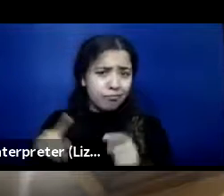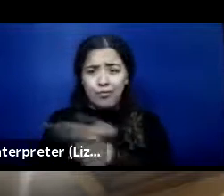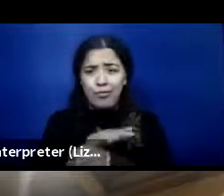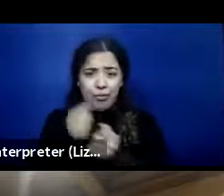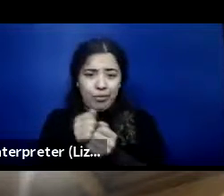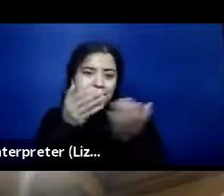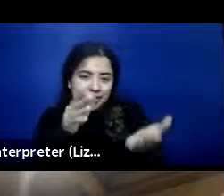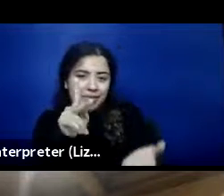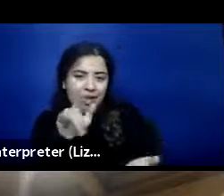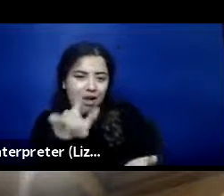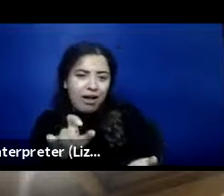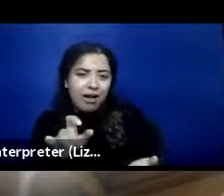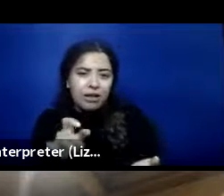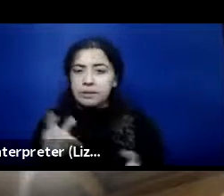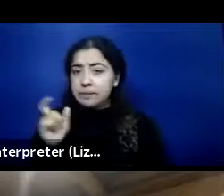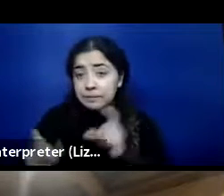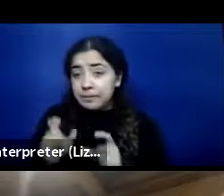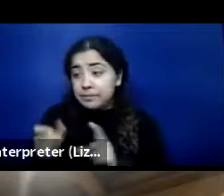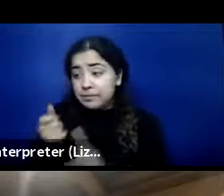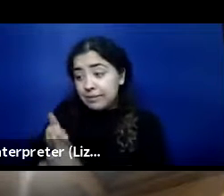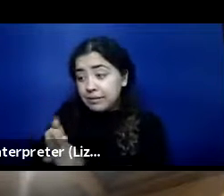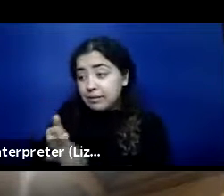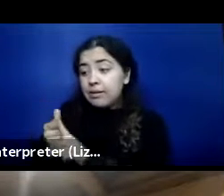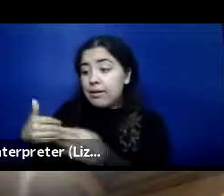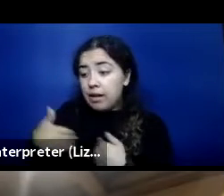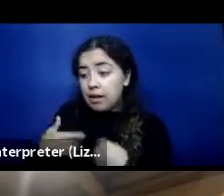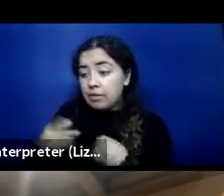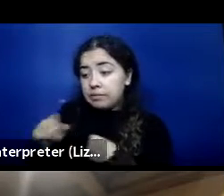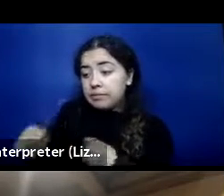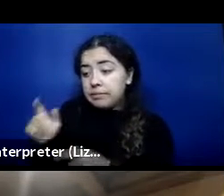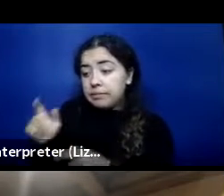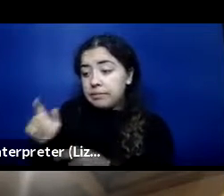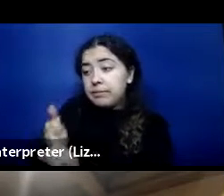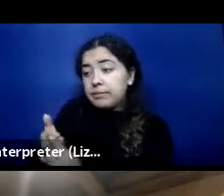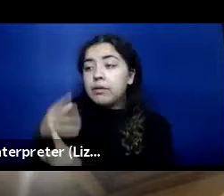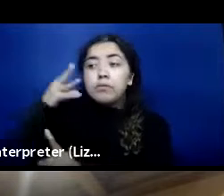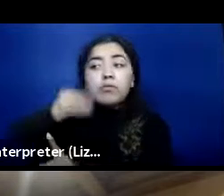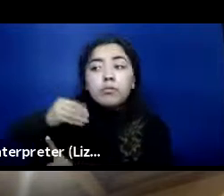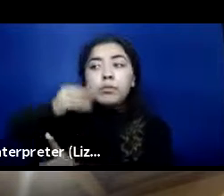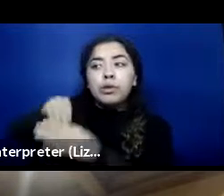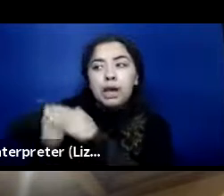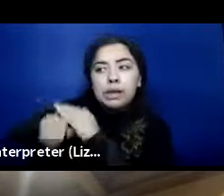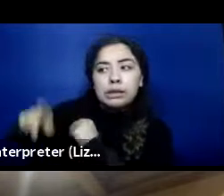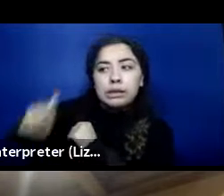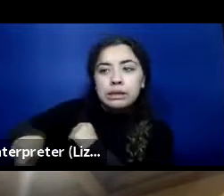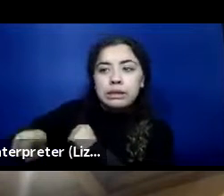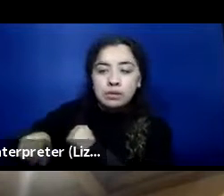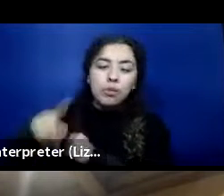to help make products more accessible. And that's a priority for us here at Facebook.